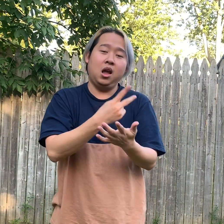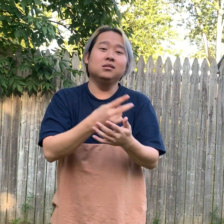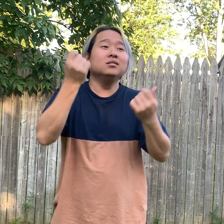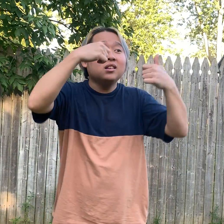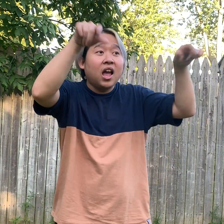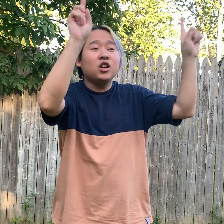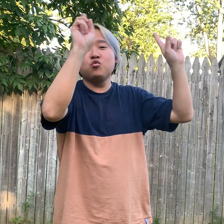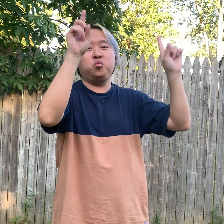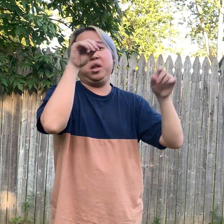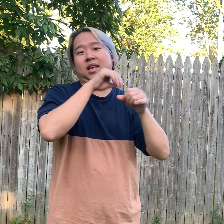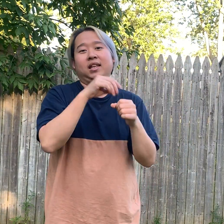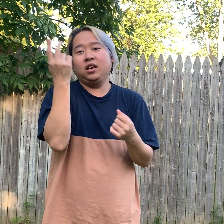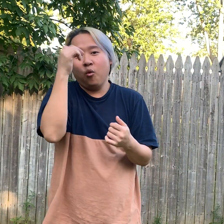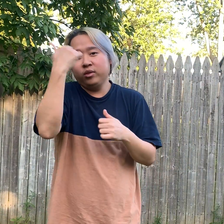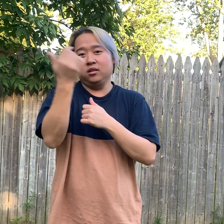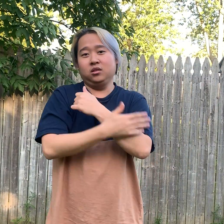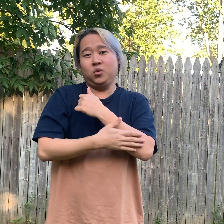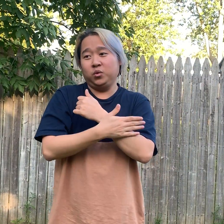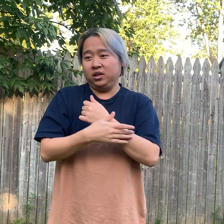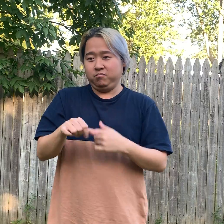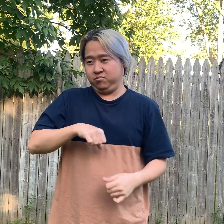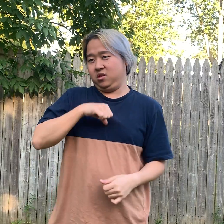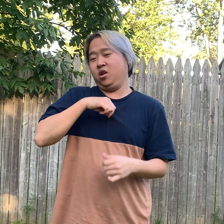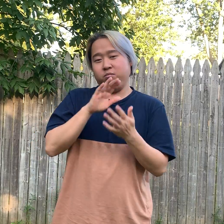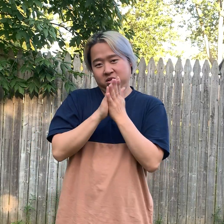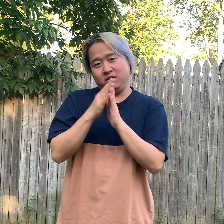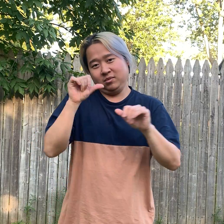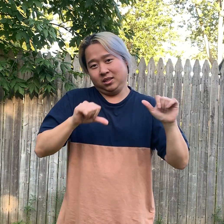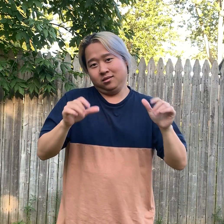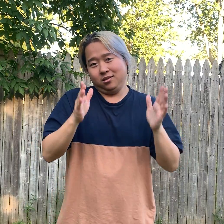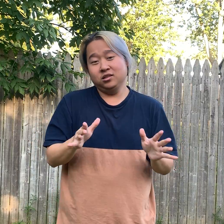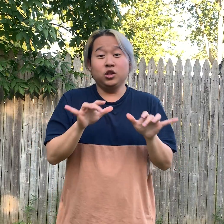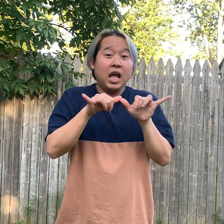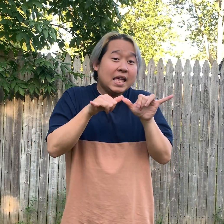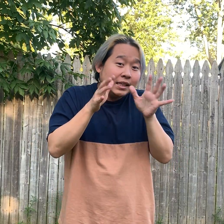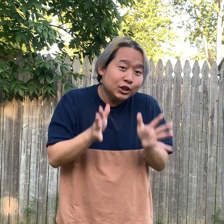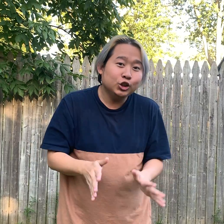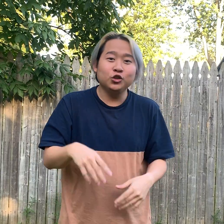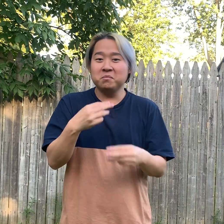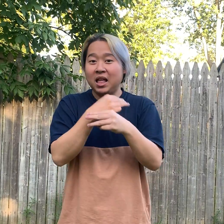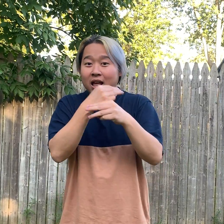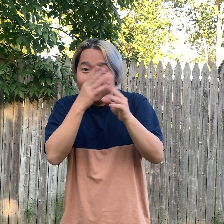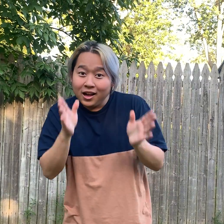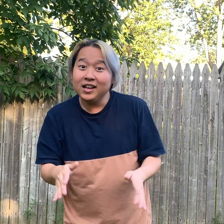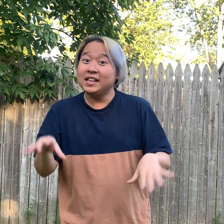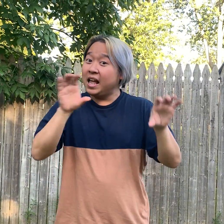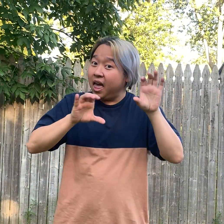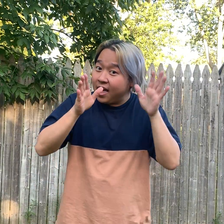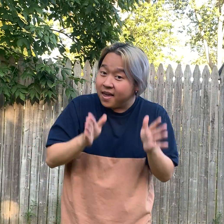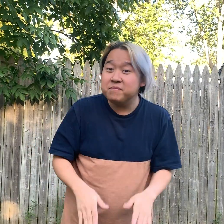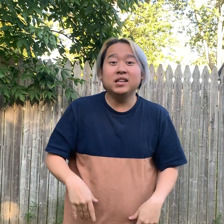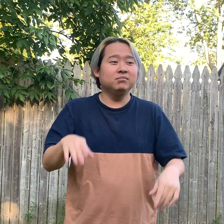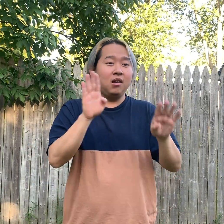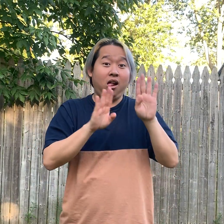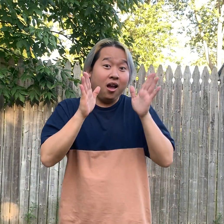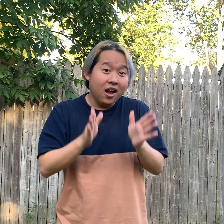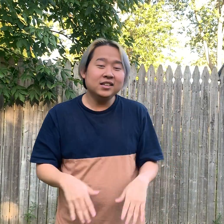they would be eligible to apply to a master's degree program anywhere they like – even in another country! Then they could become scientists, engineers, mathematicians,